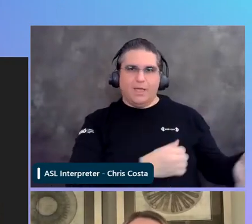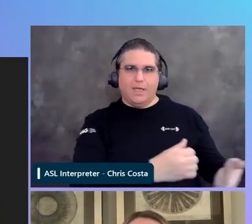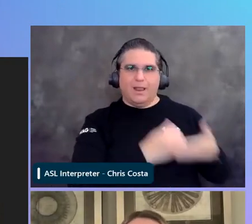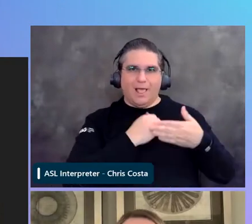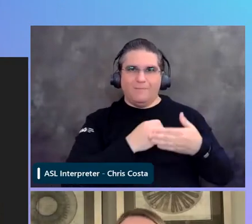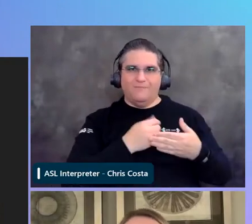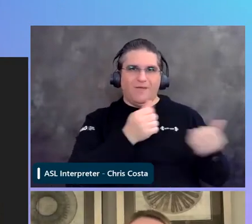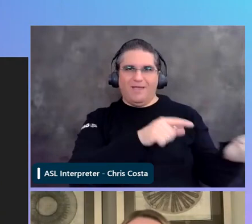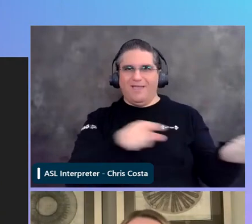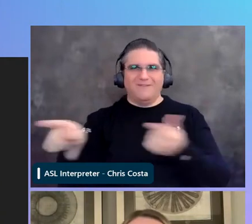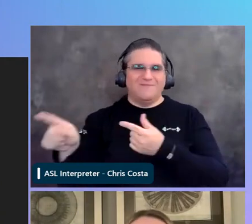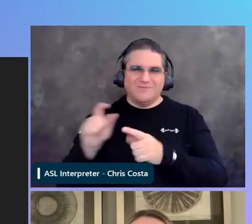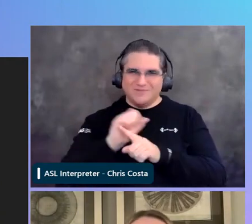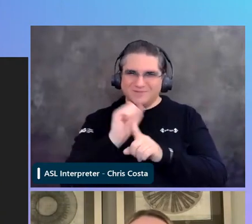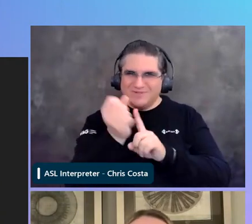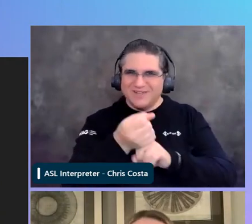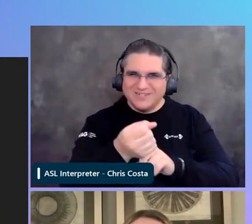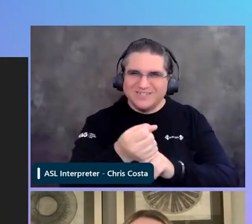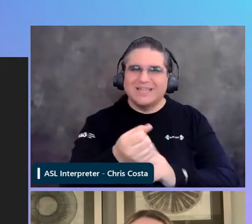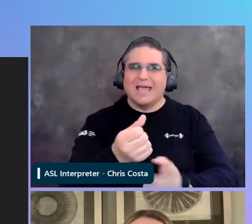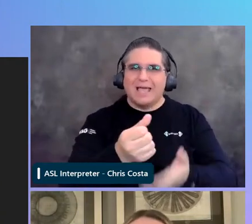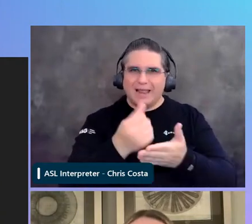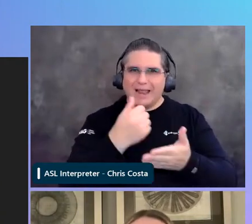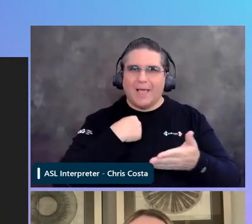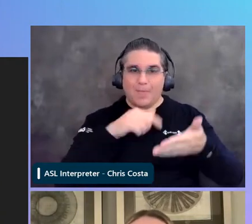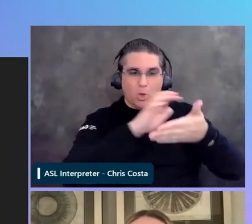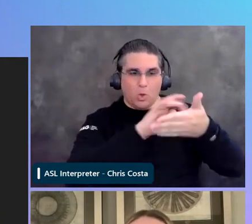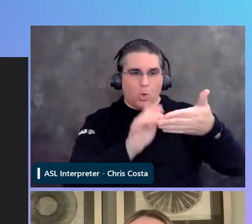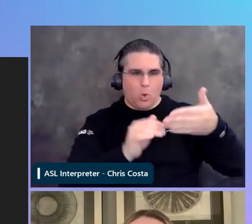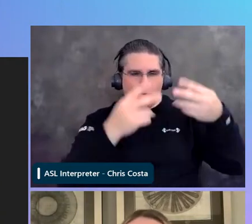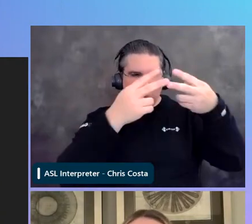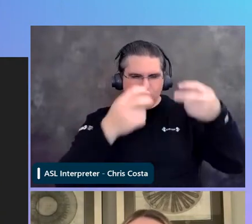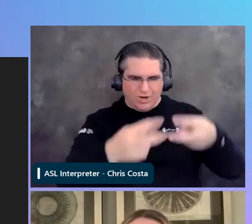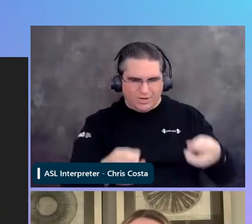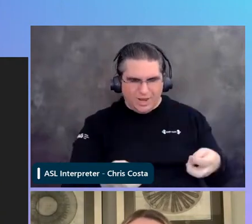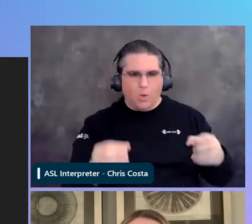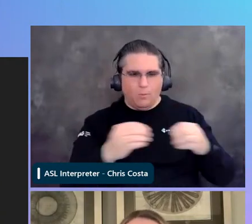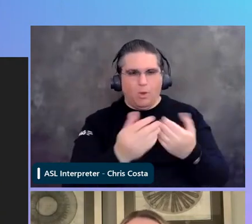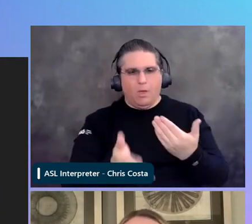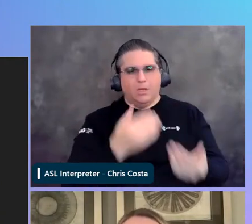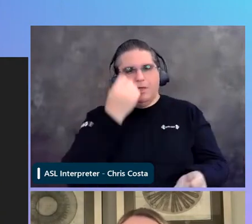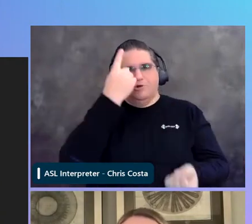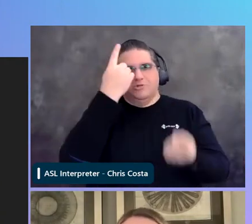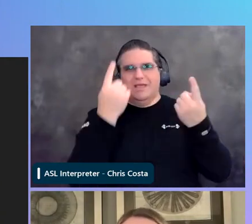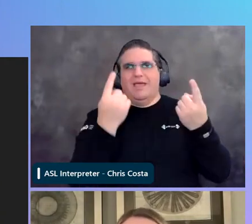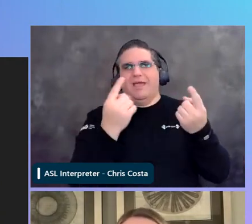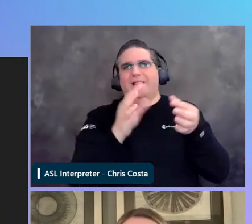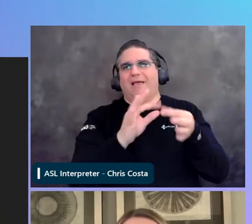as that knowledgeable guide. It can break down the code into understandable language and offer insights into its